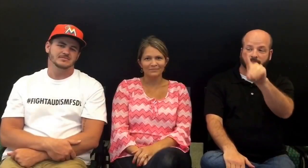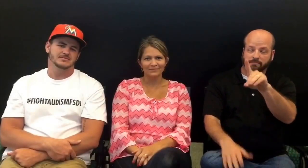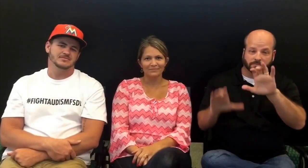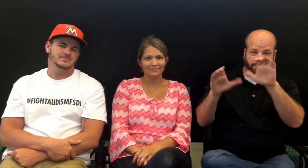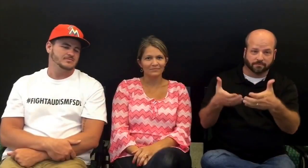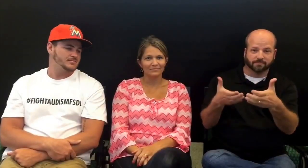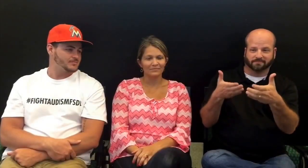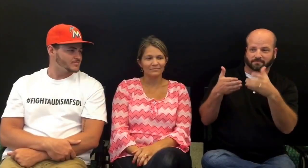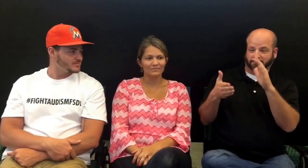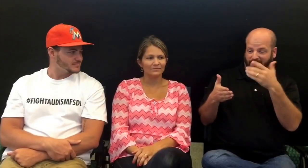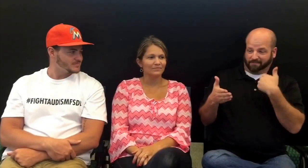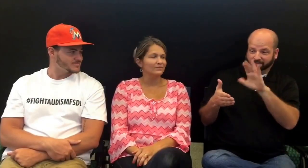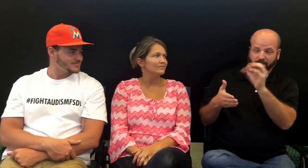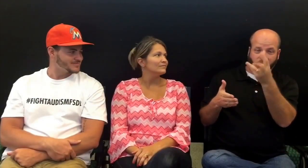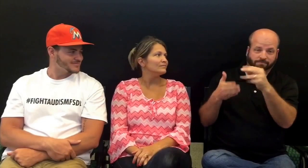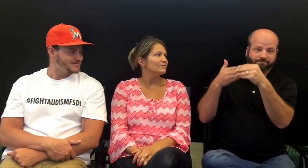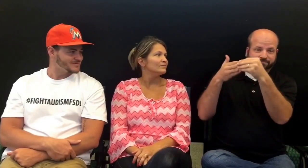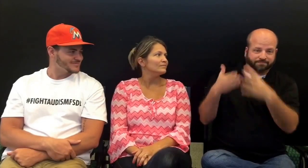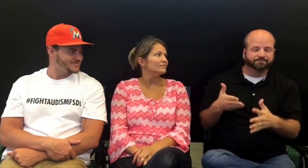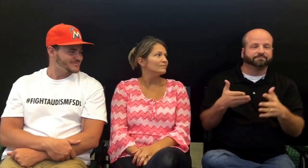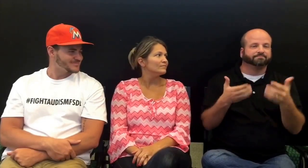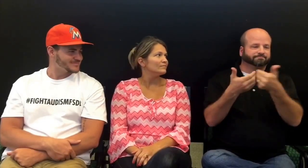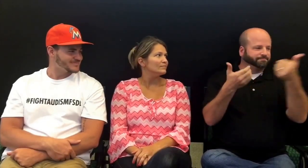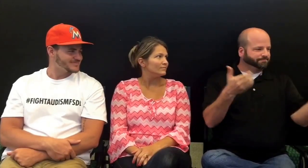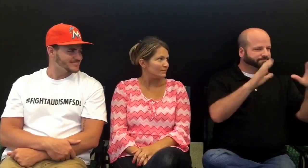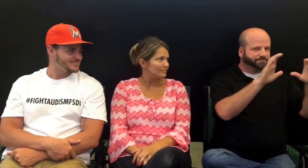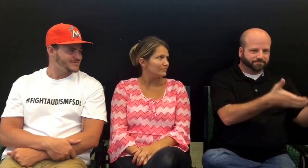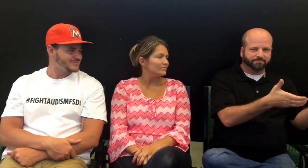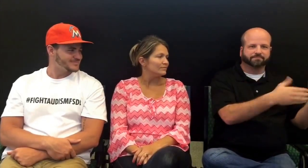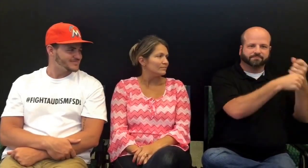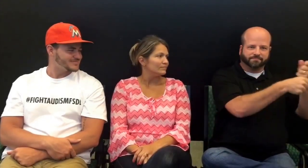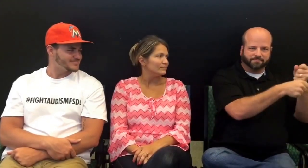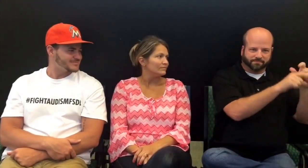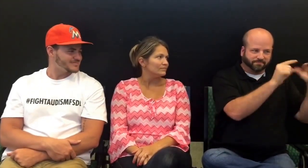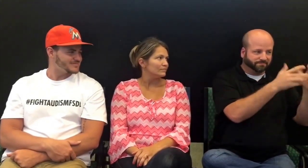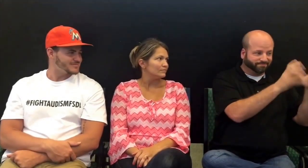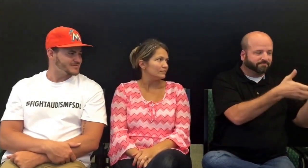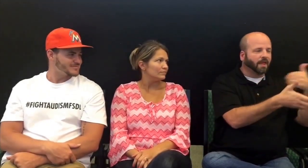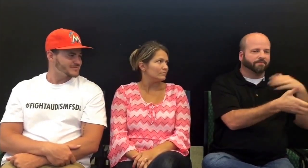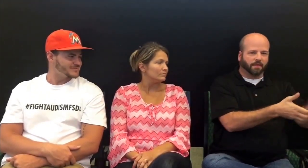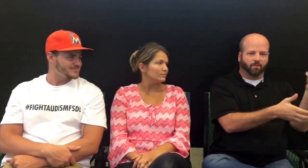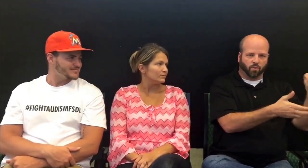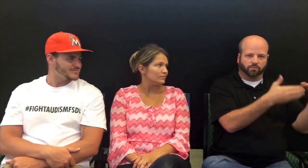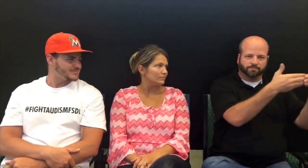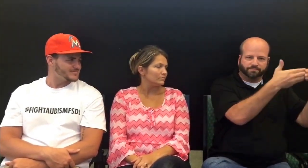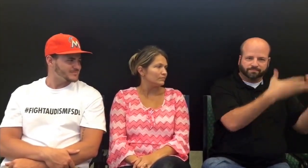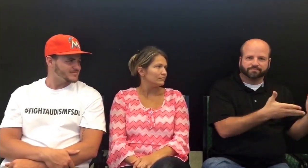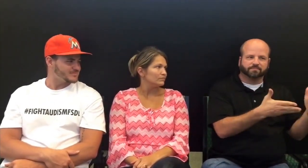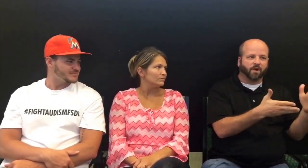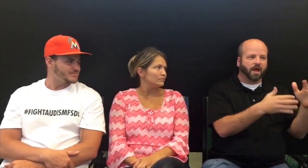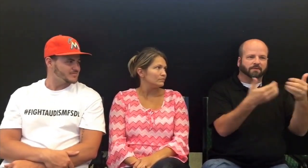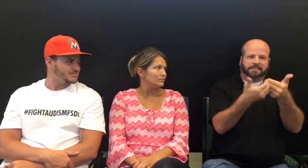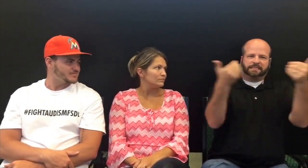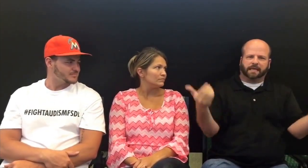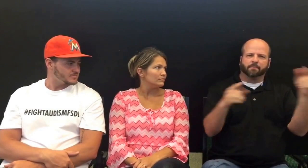The POD group has their own leaders which is separate from the other group of protesters.